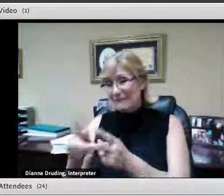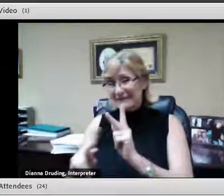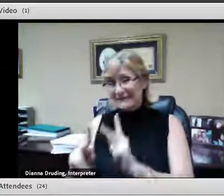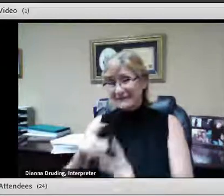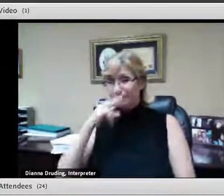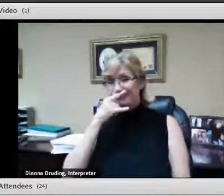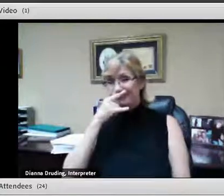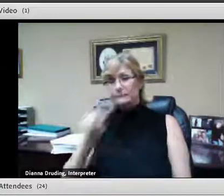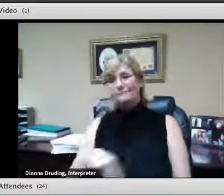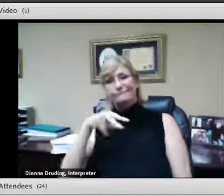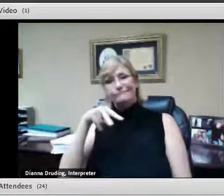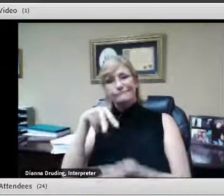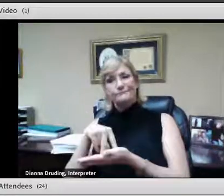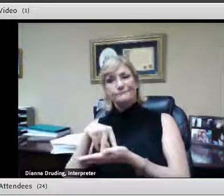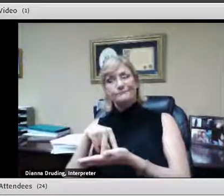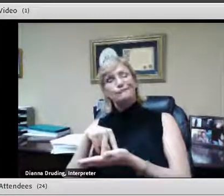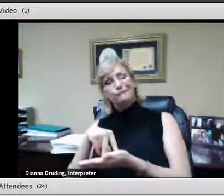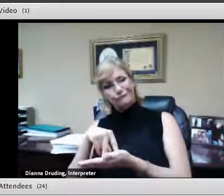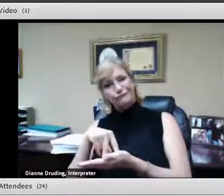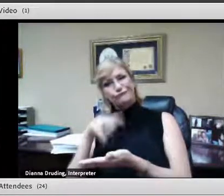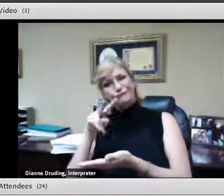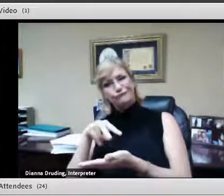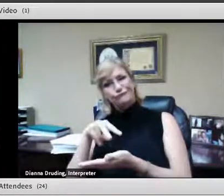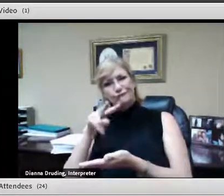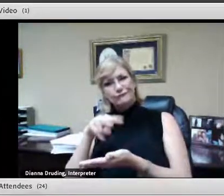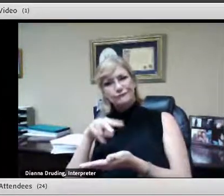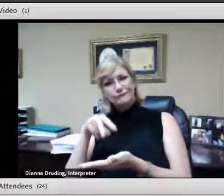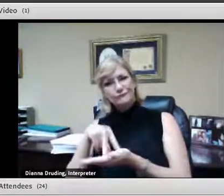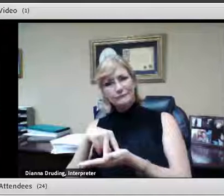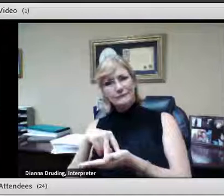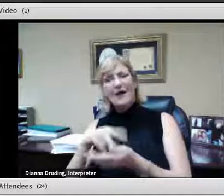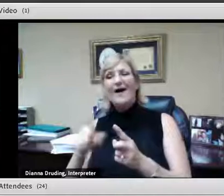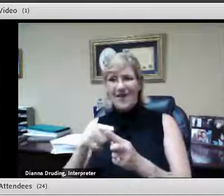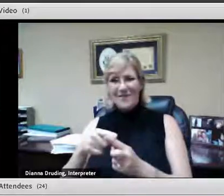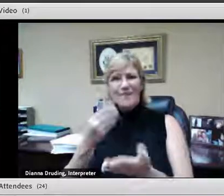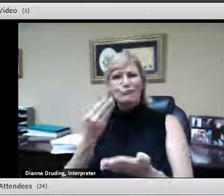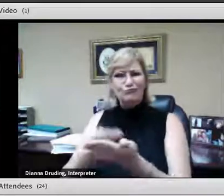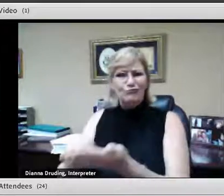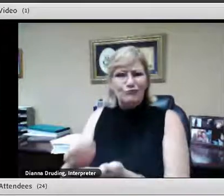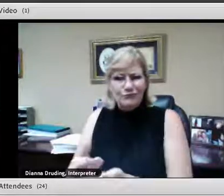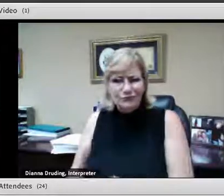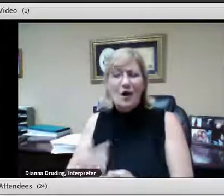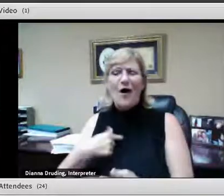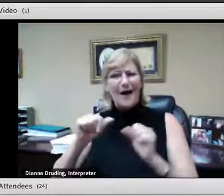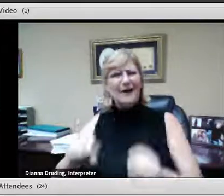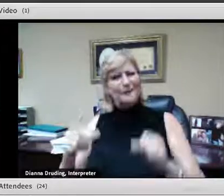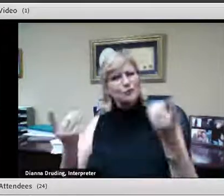until they have a chance to prove what they can do. And then, you know, some kids -- I was one of those kids --